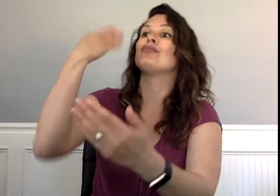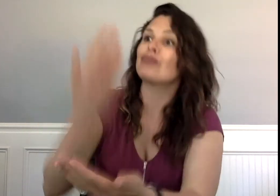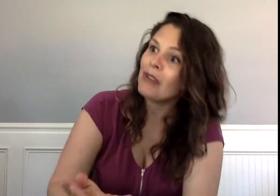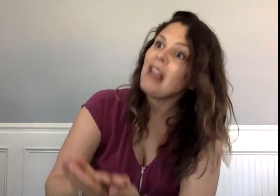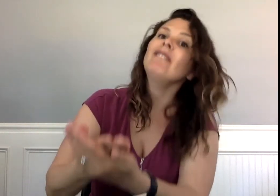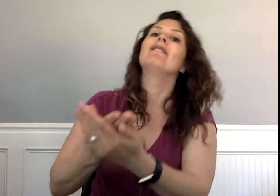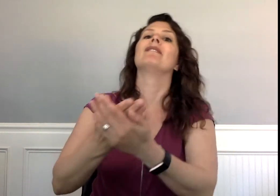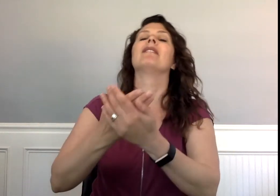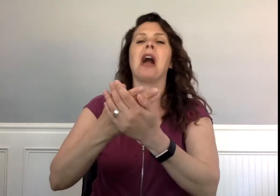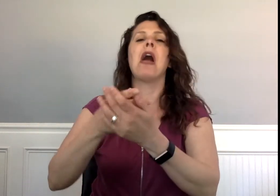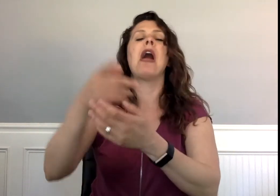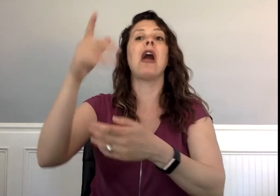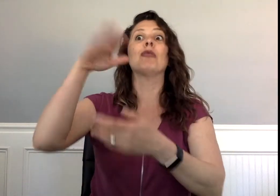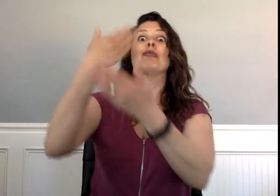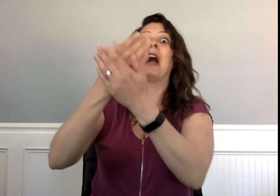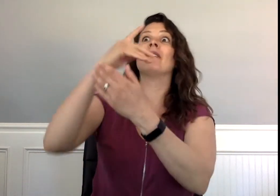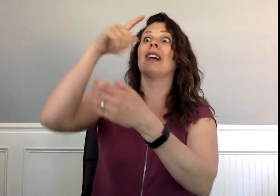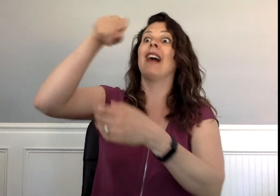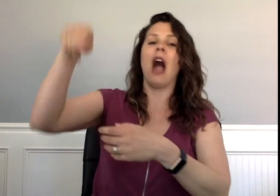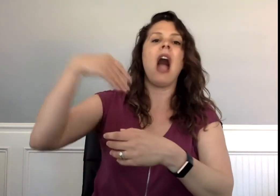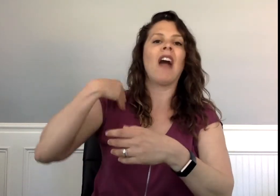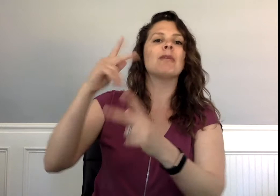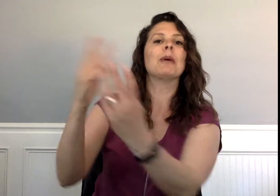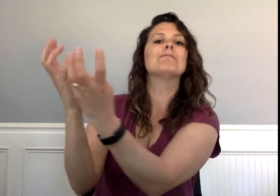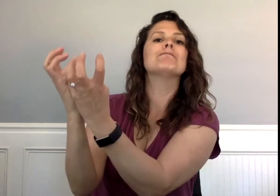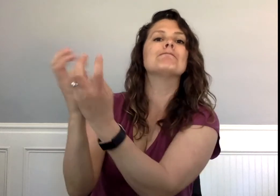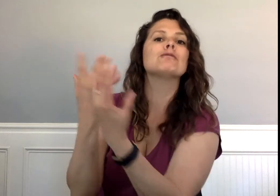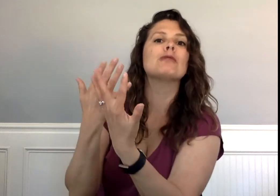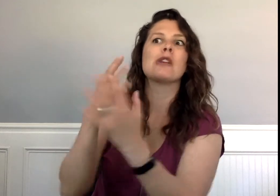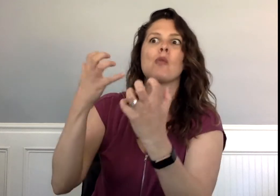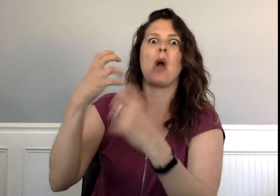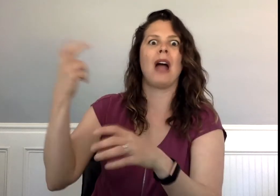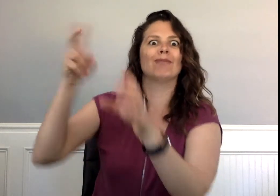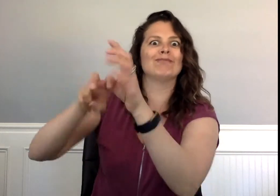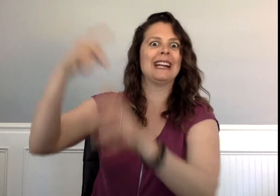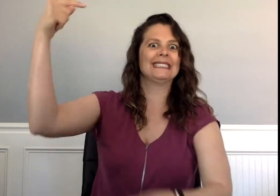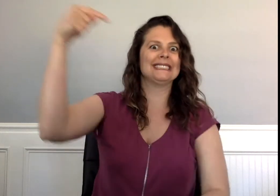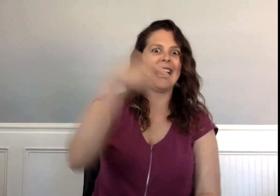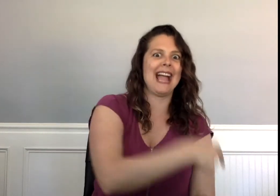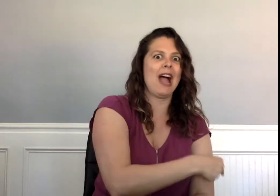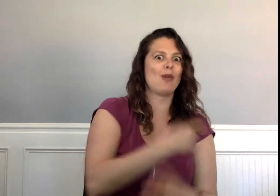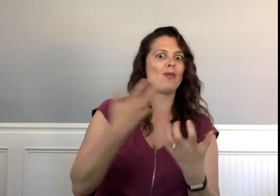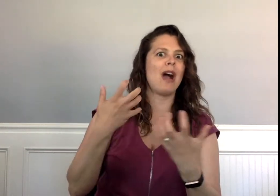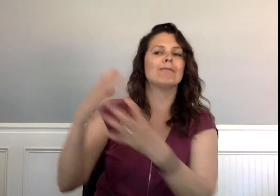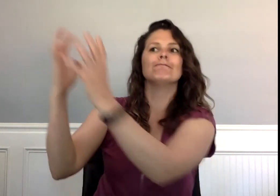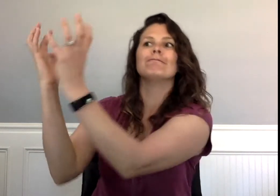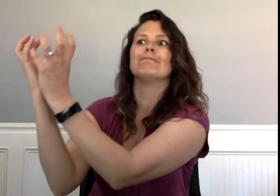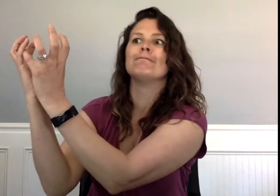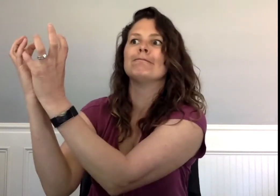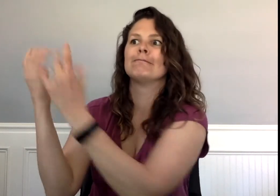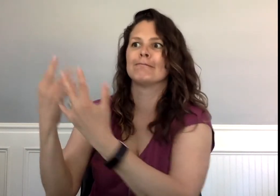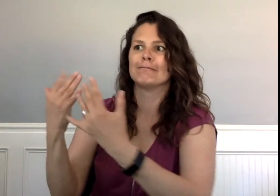At last they arrived. A small crowd was waiting to take the return trip.